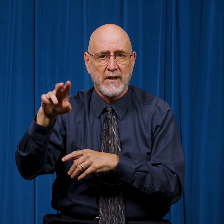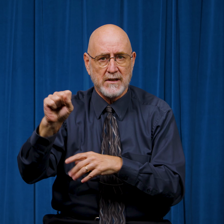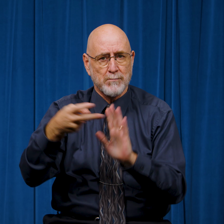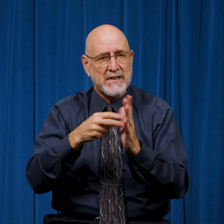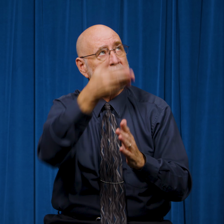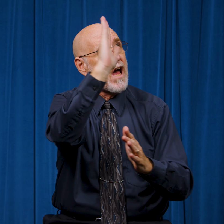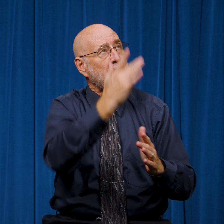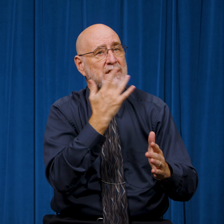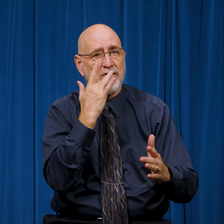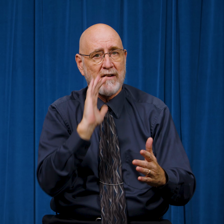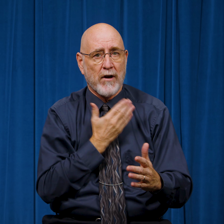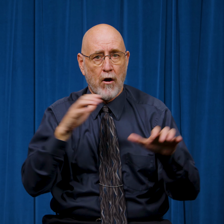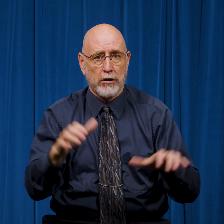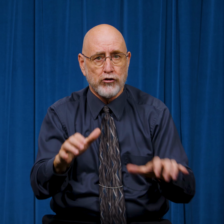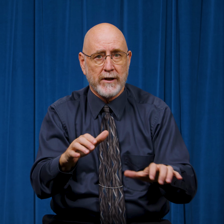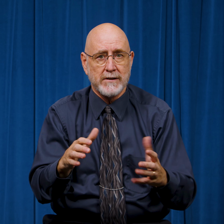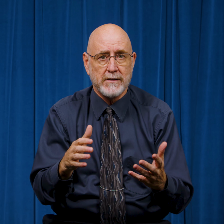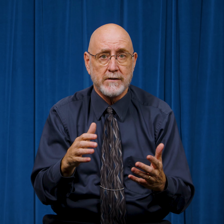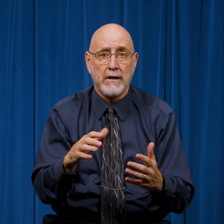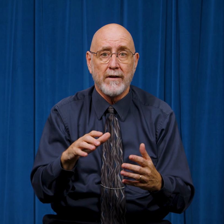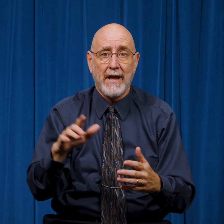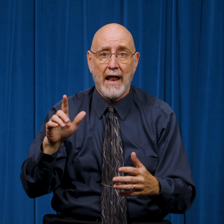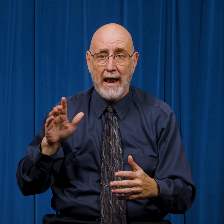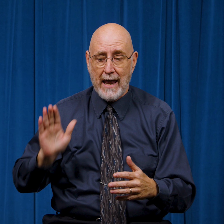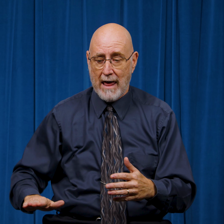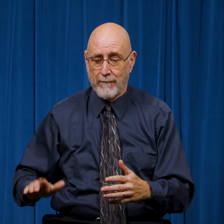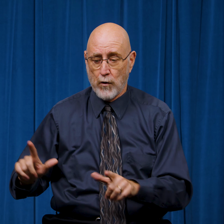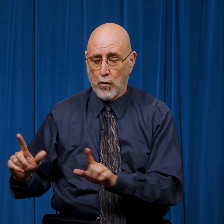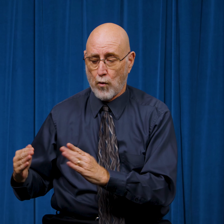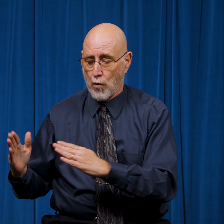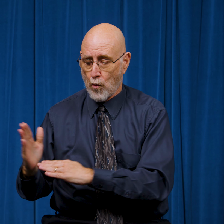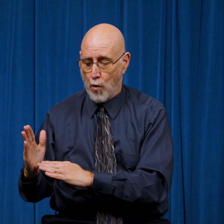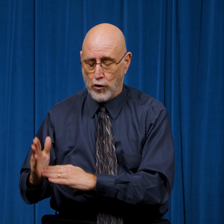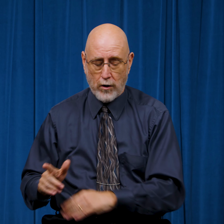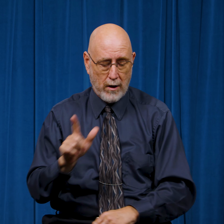At the lower left corners are an open Bible and a candle,